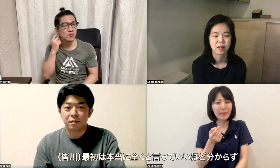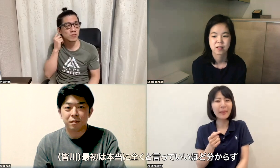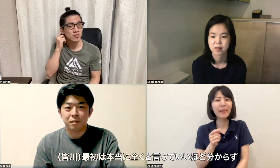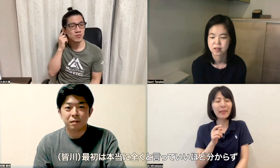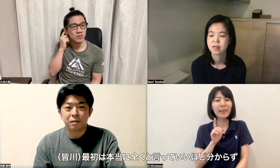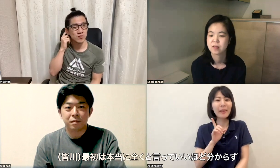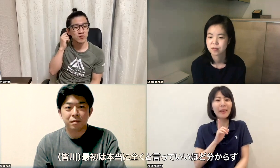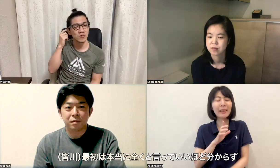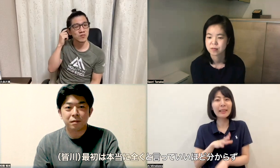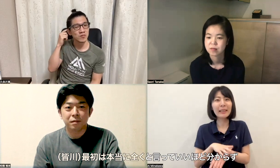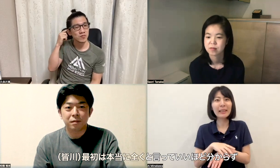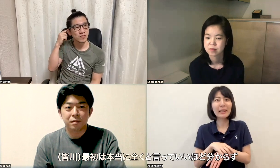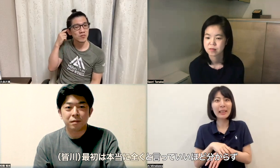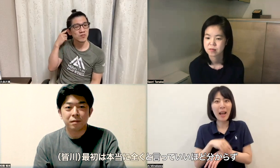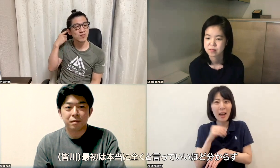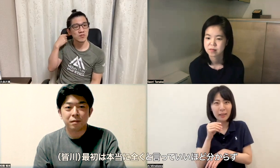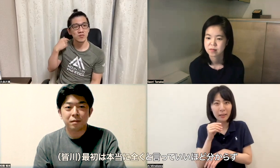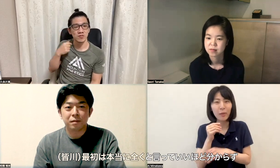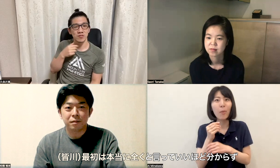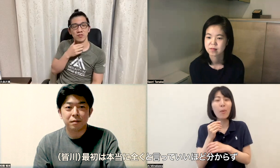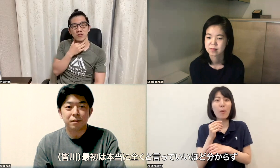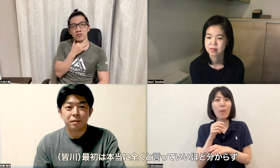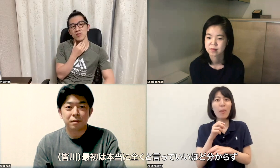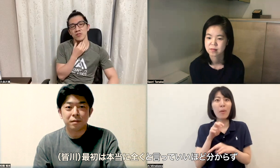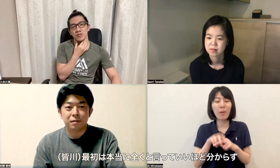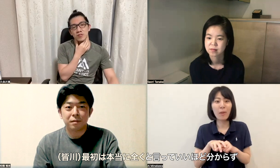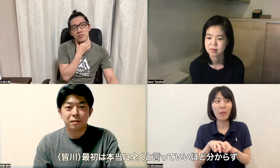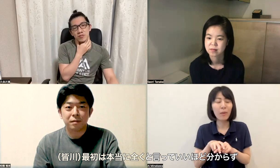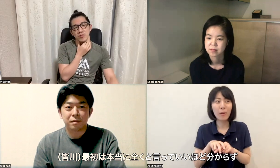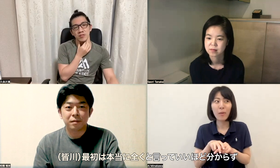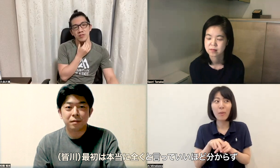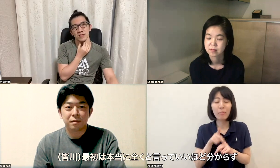I didn't really understand ASL at all,